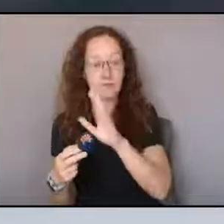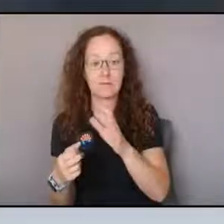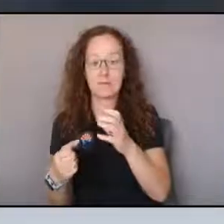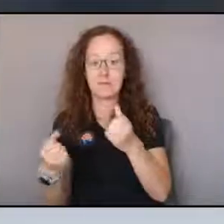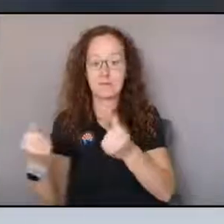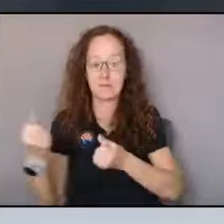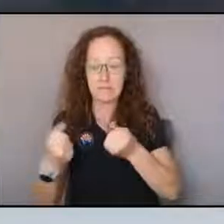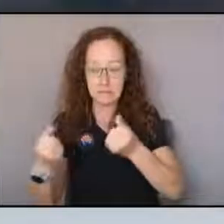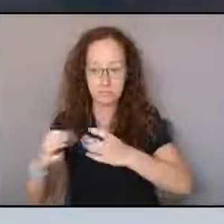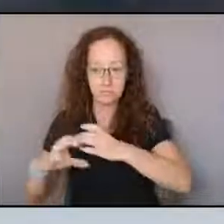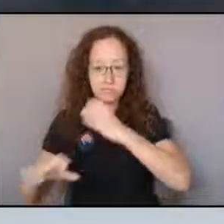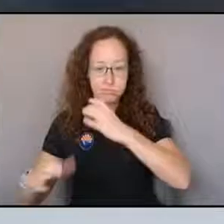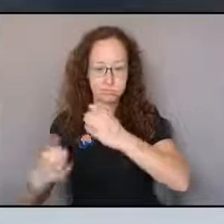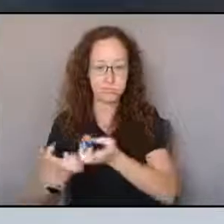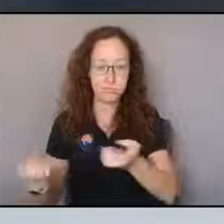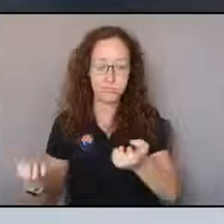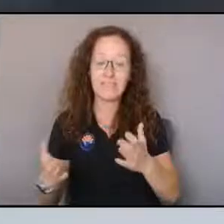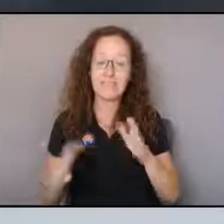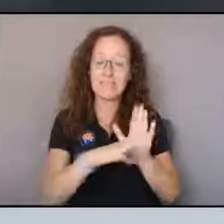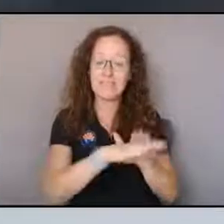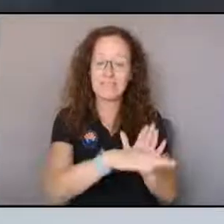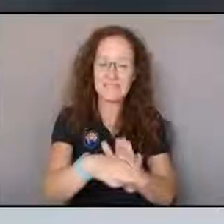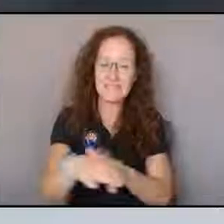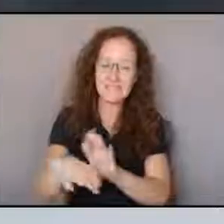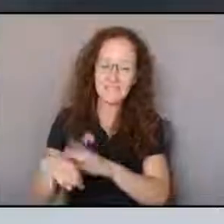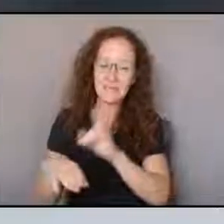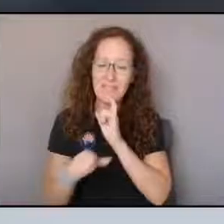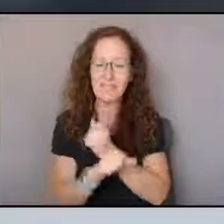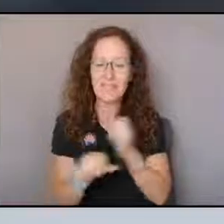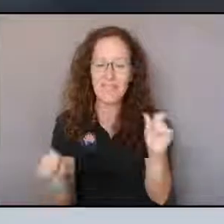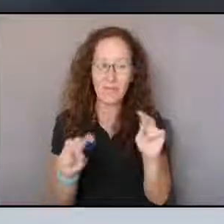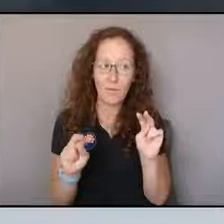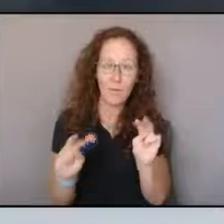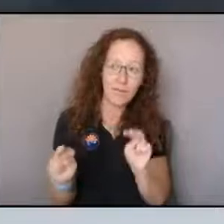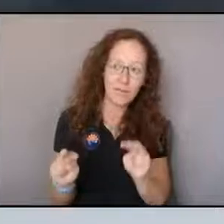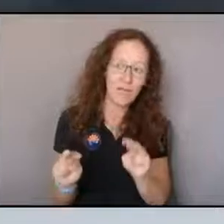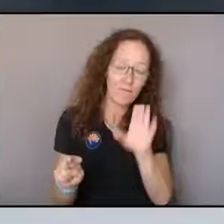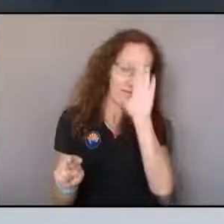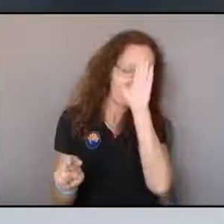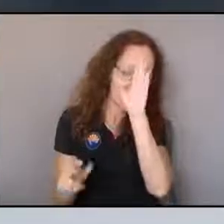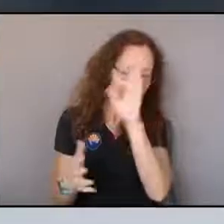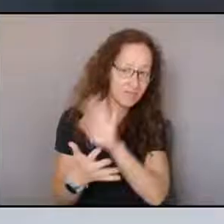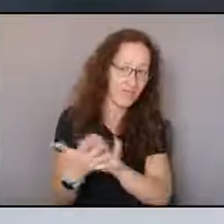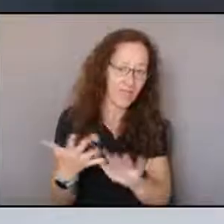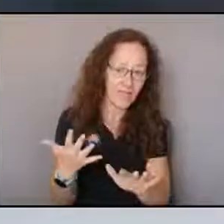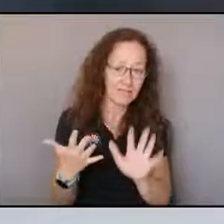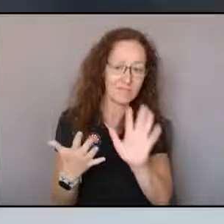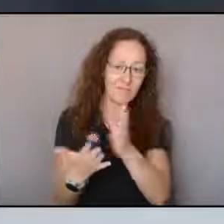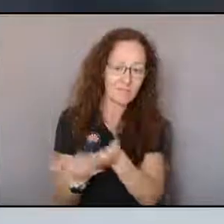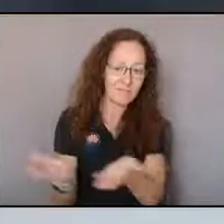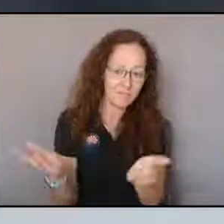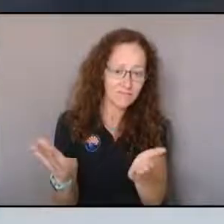I WANT TO CAUTION EVERYONE TO PLEASE STAY SAFE AND WATCH OUT FOR OUR FIREFIGHTERS AND ALL THAT EQUIPMENT